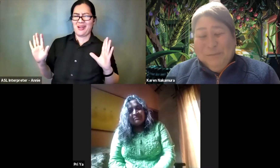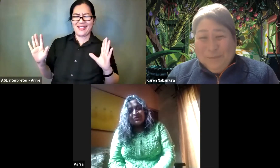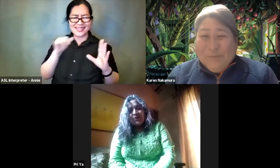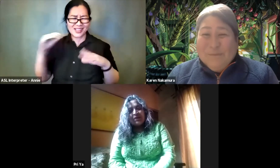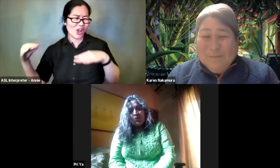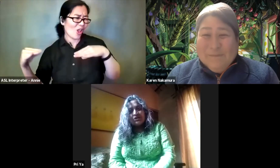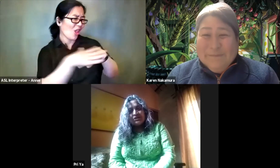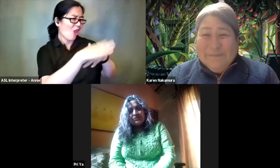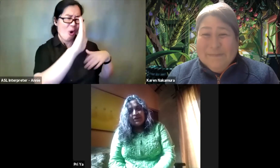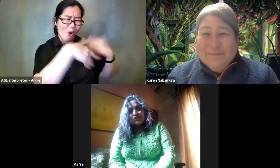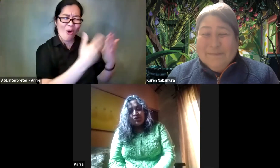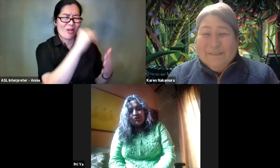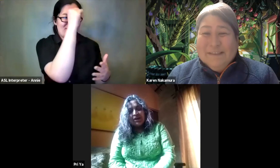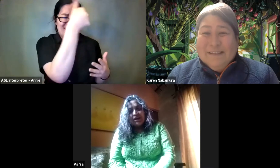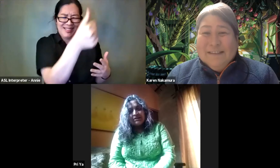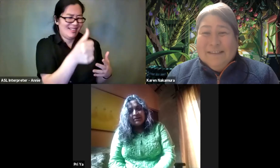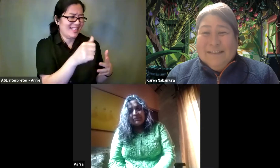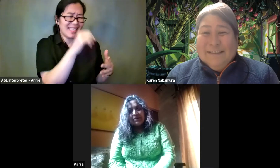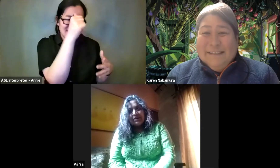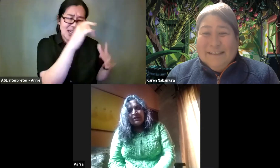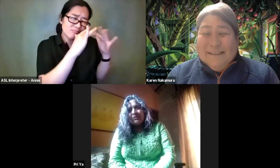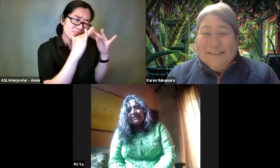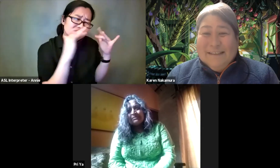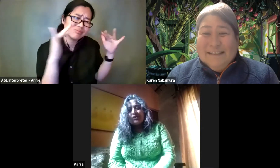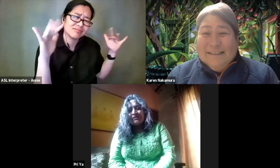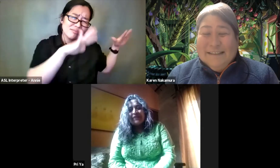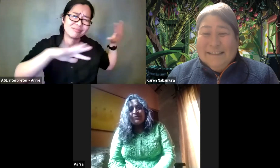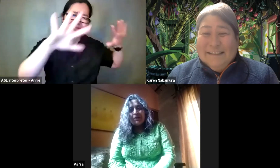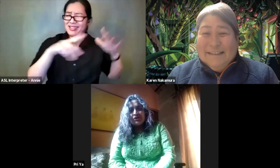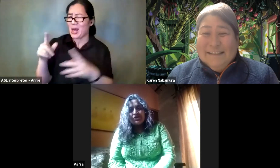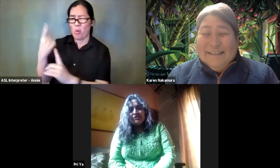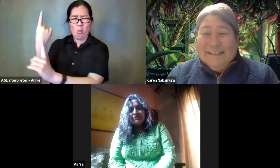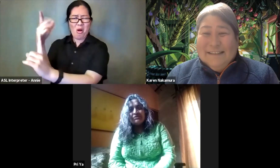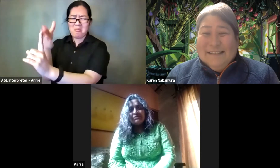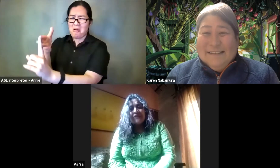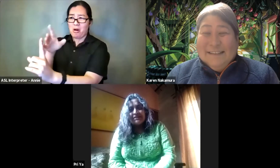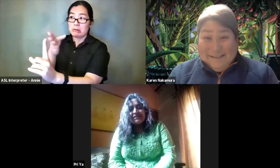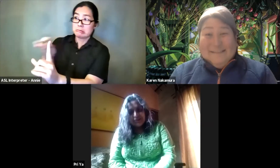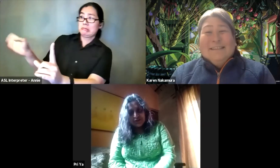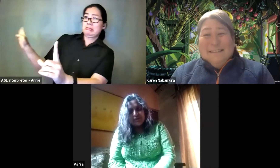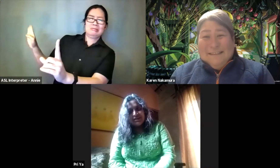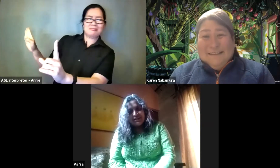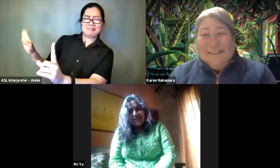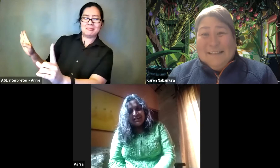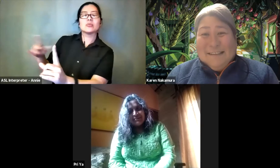I wanted to make sure that there was some sort of anthropological stance that I took